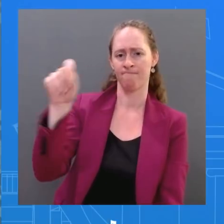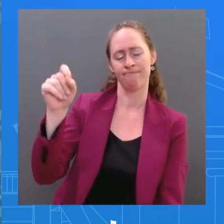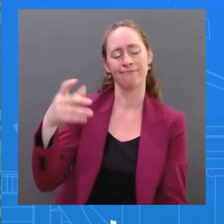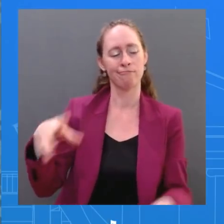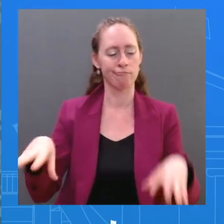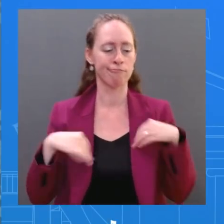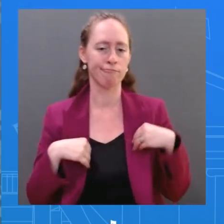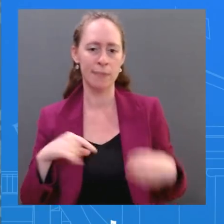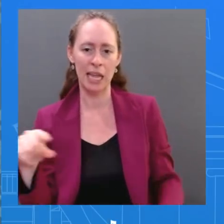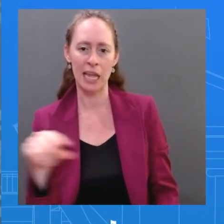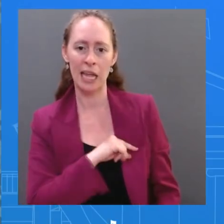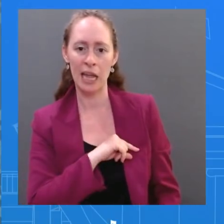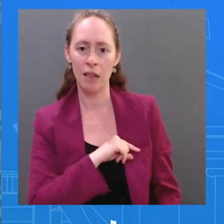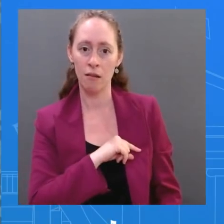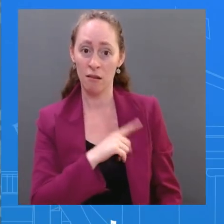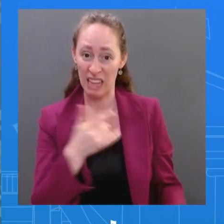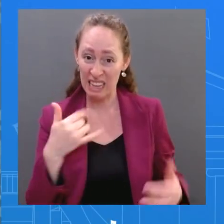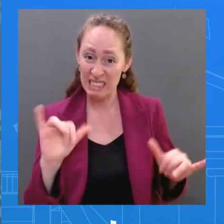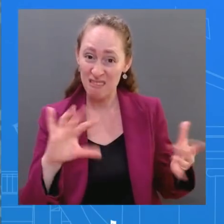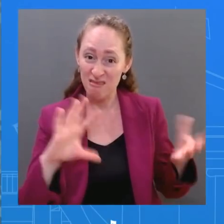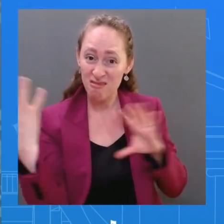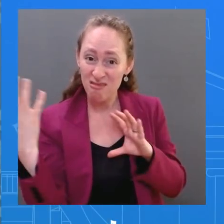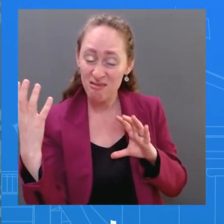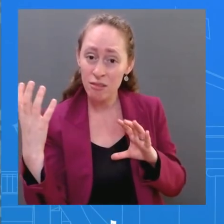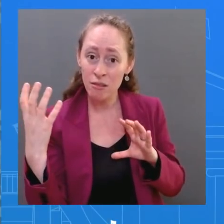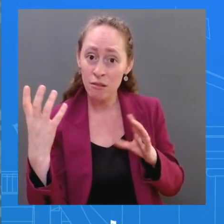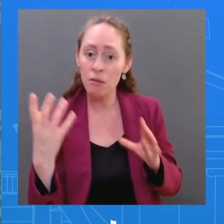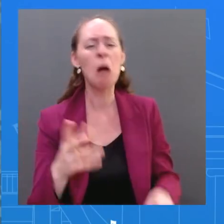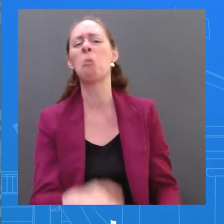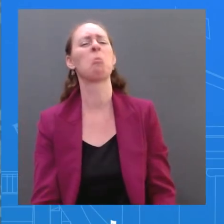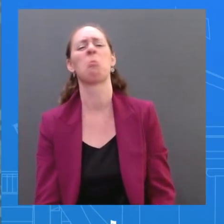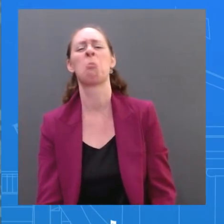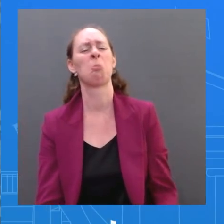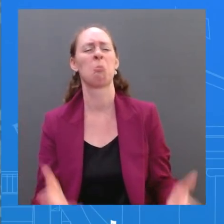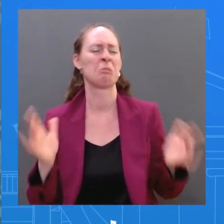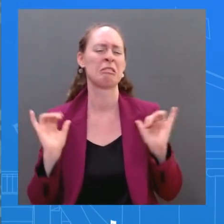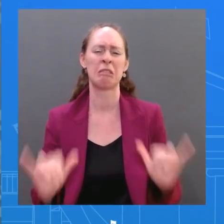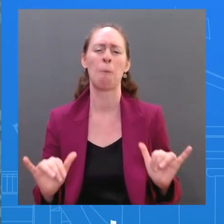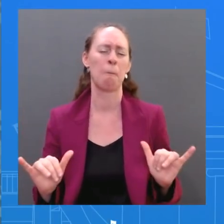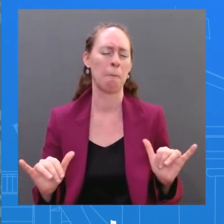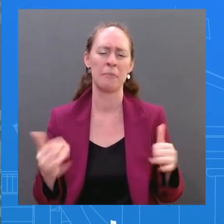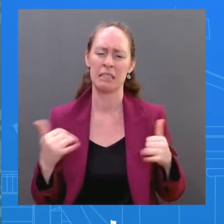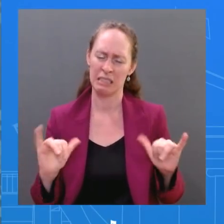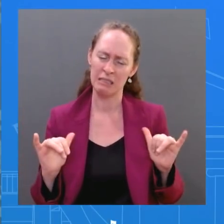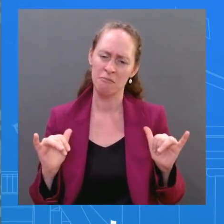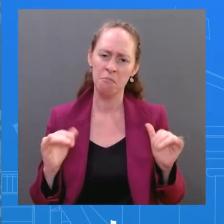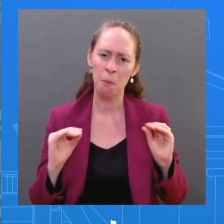on any of the negotiations. The President, the national security team, the State Department, the Special Envoy